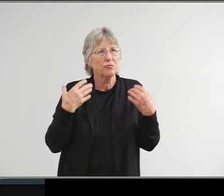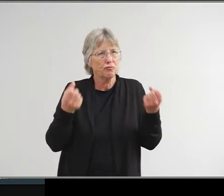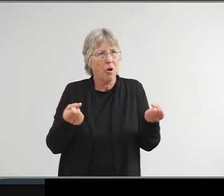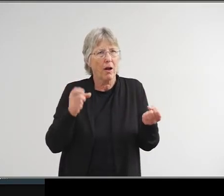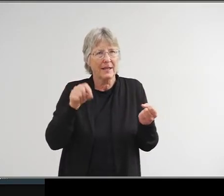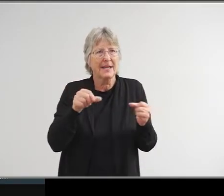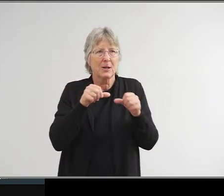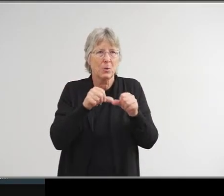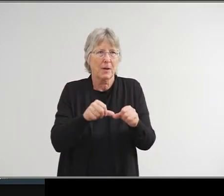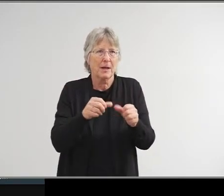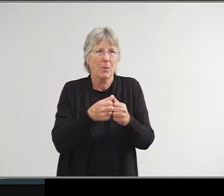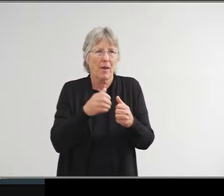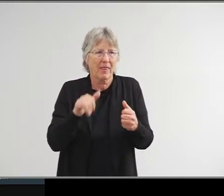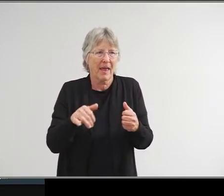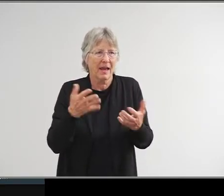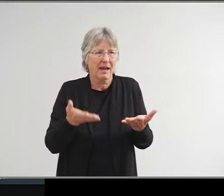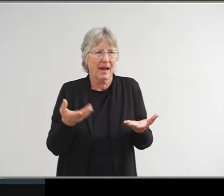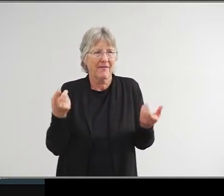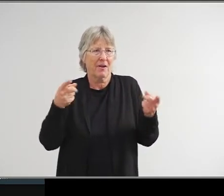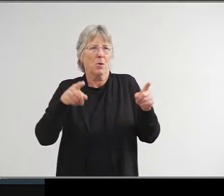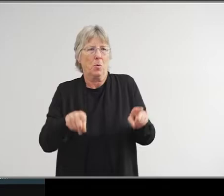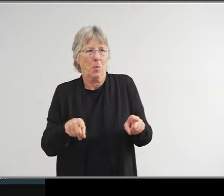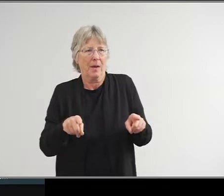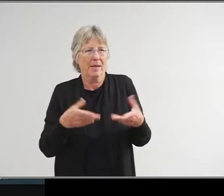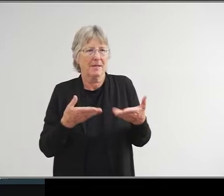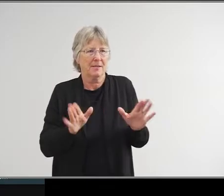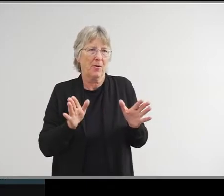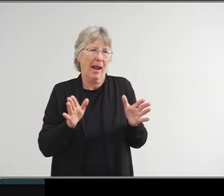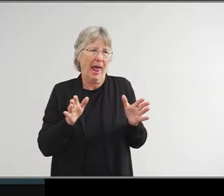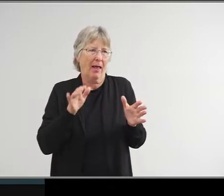And we've kind of agreed to allow that to be our tipping point.